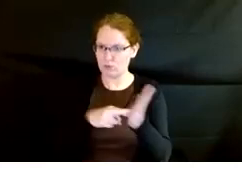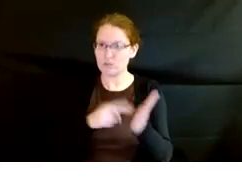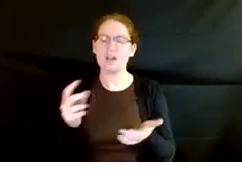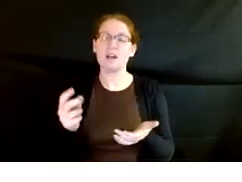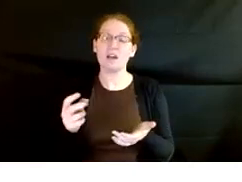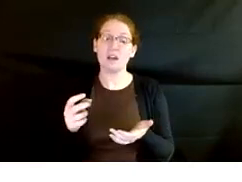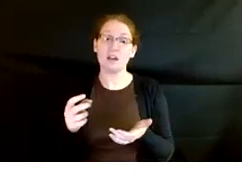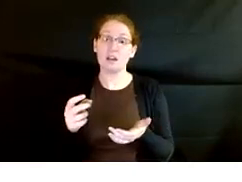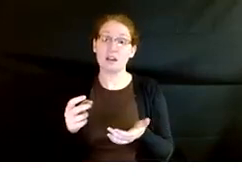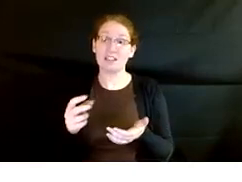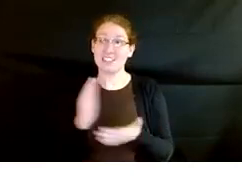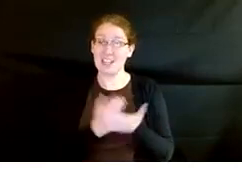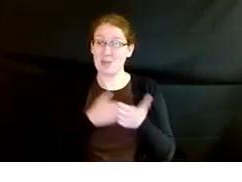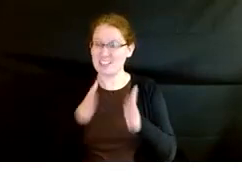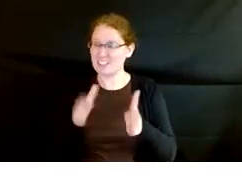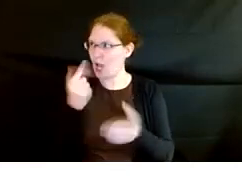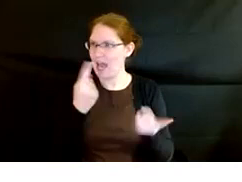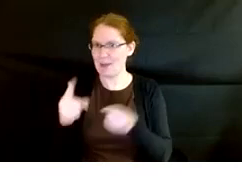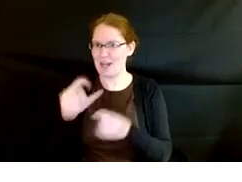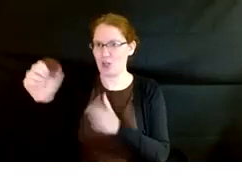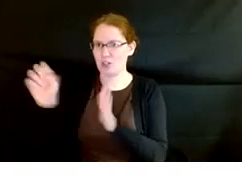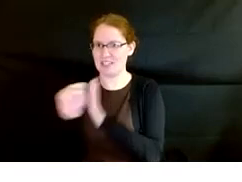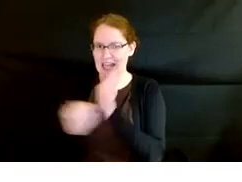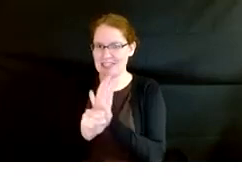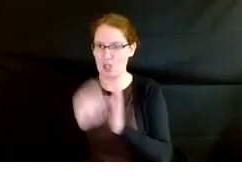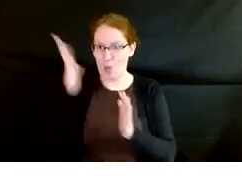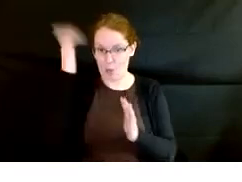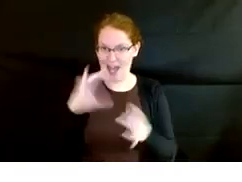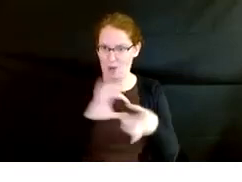not happening in the other states and because of the relationships here and particularly Brian has